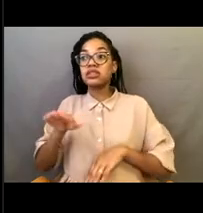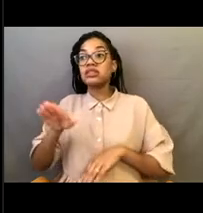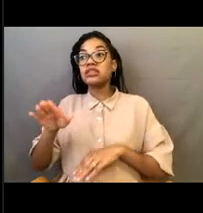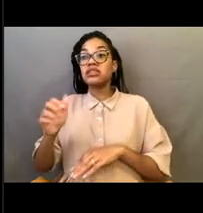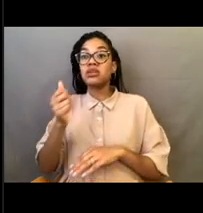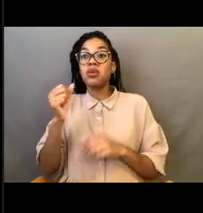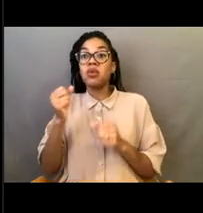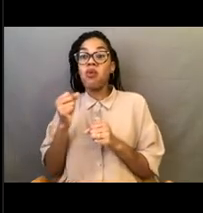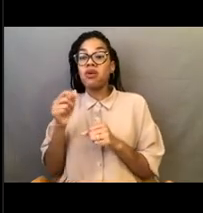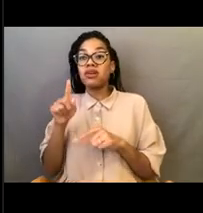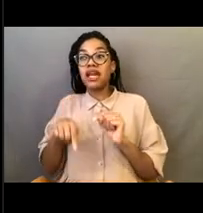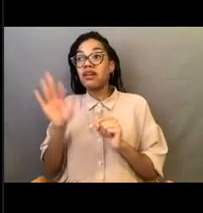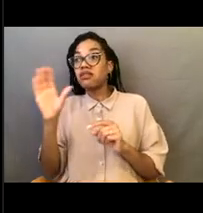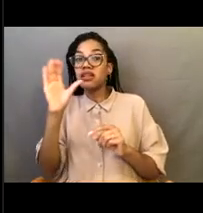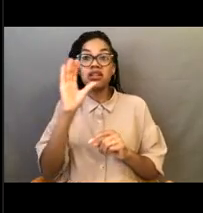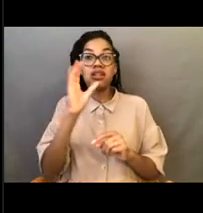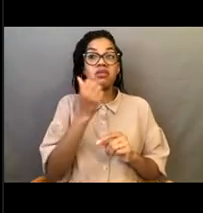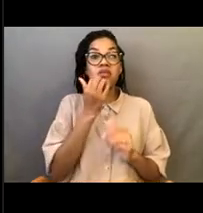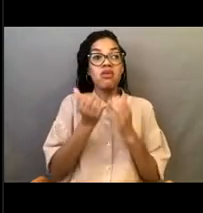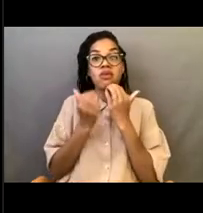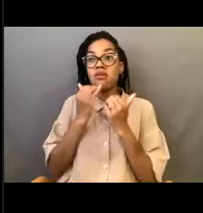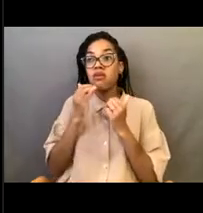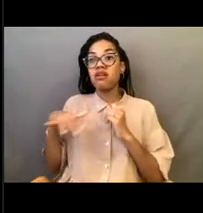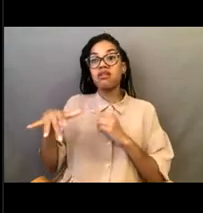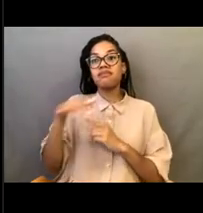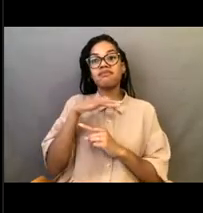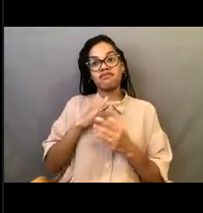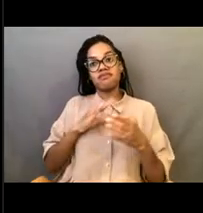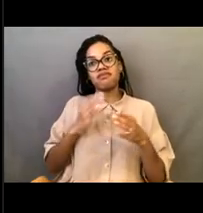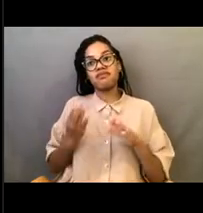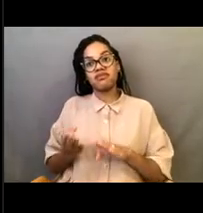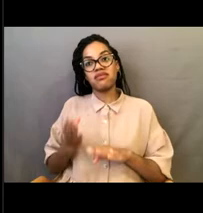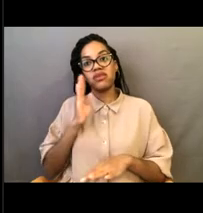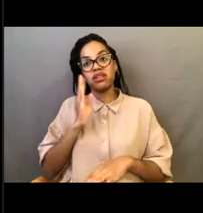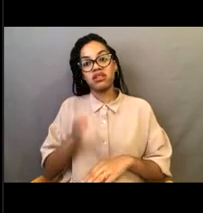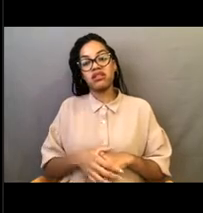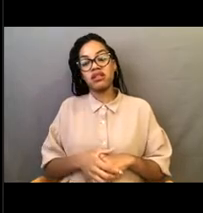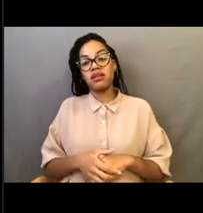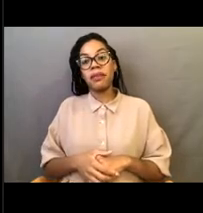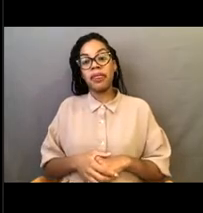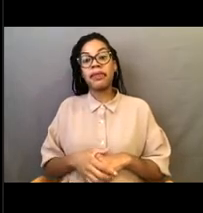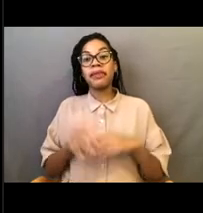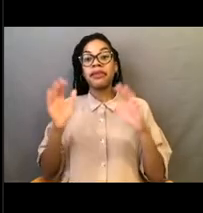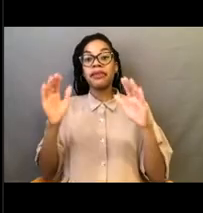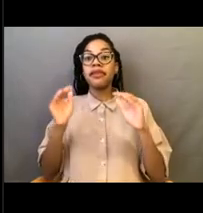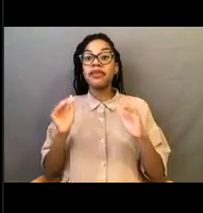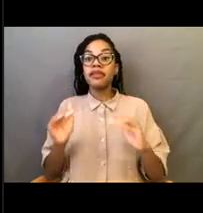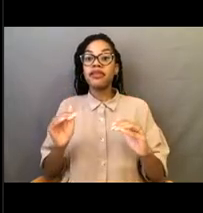Again, they mostly live in that deep water kind of comparing the temperatures, of deeper water tends to be colder,